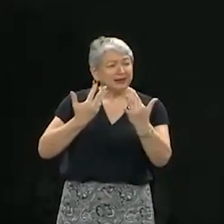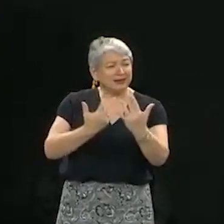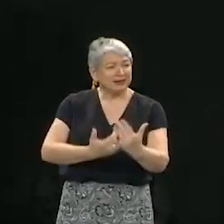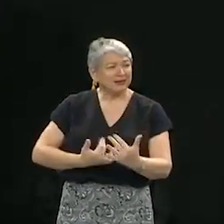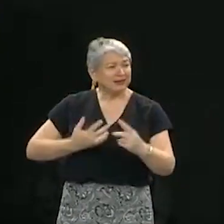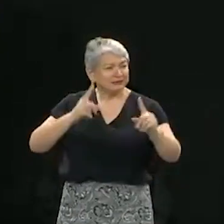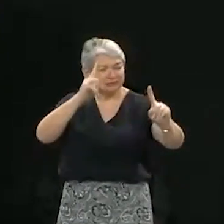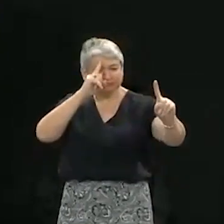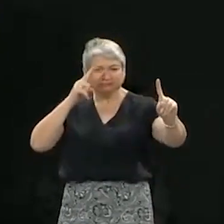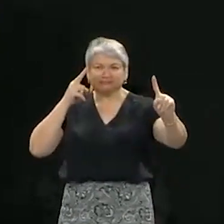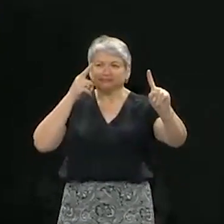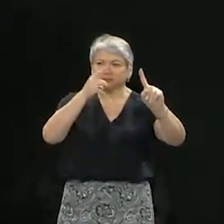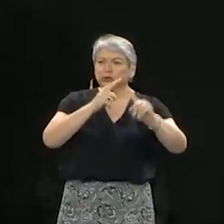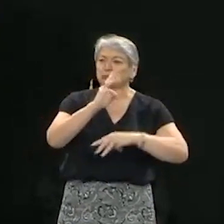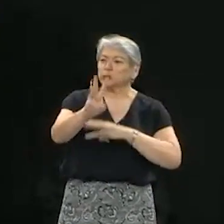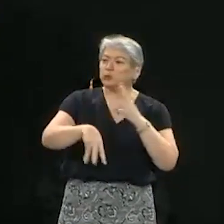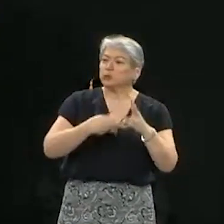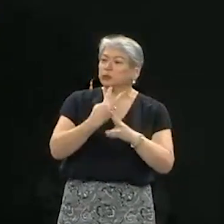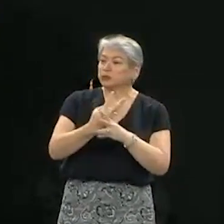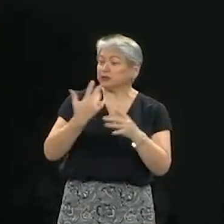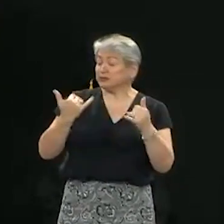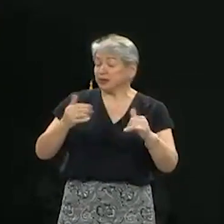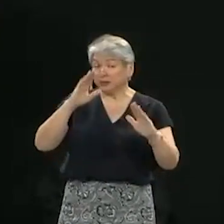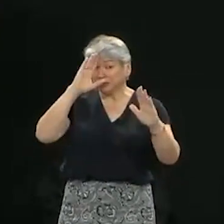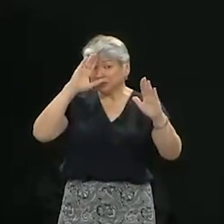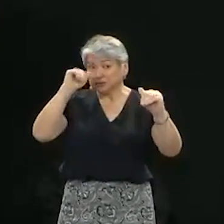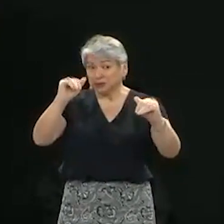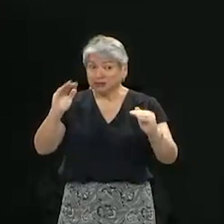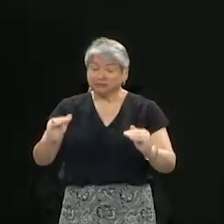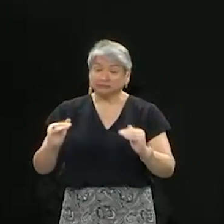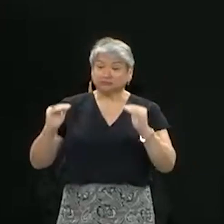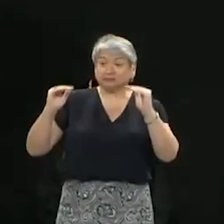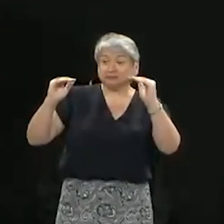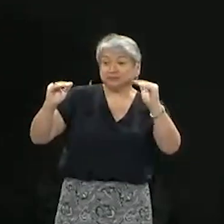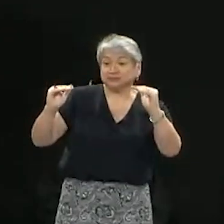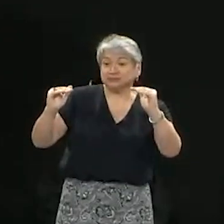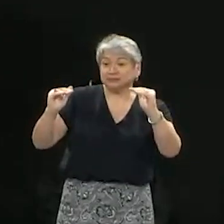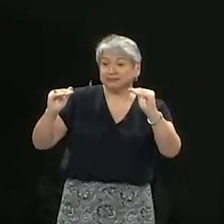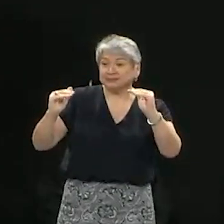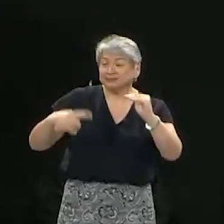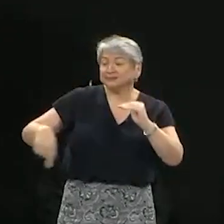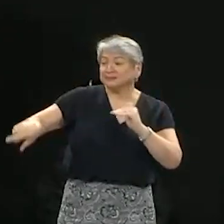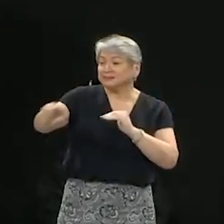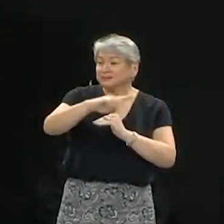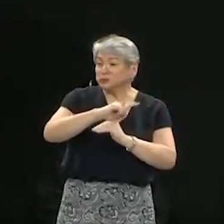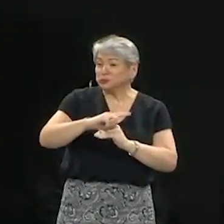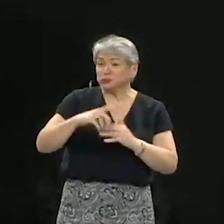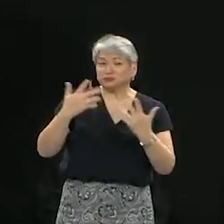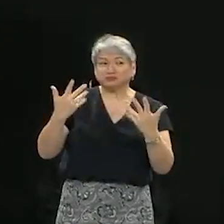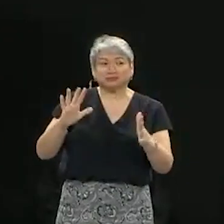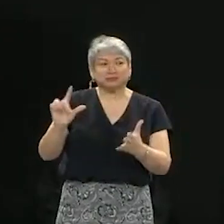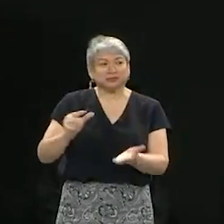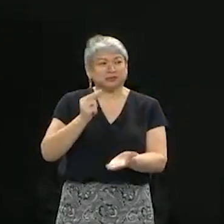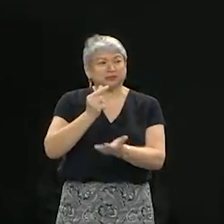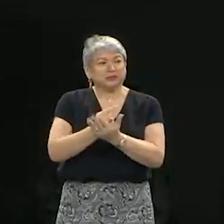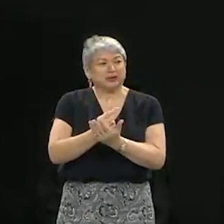and the world will now expect great things of you now that you are a graduate of The University of Southern Mississippi.